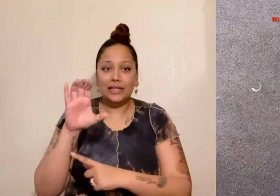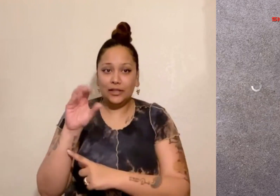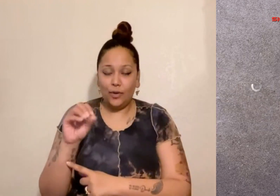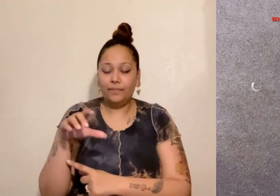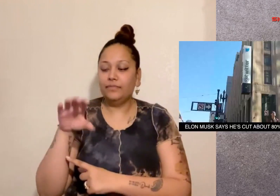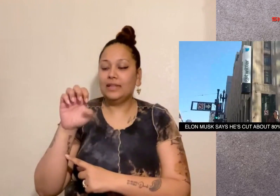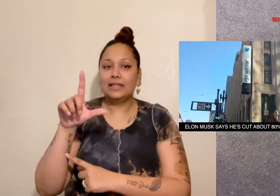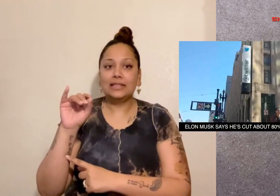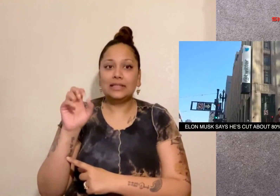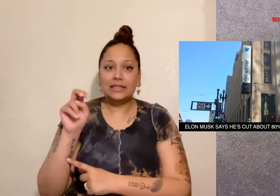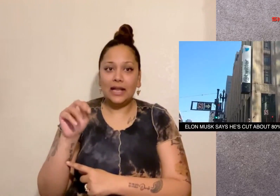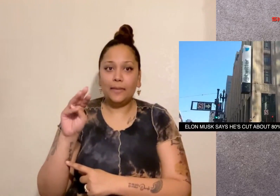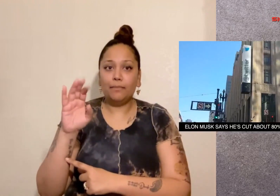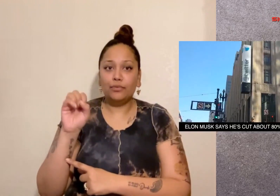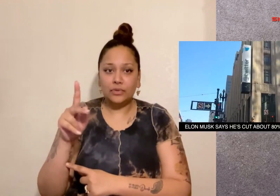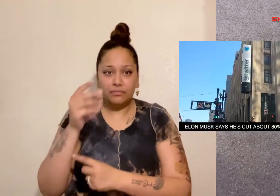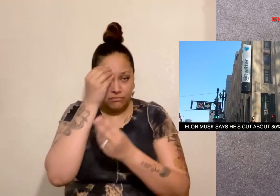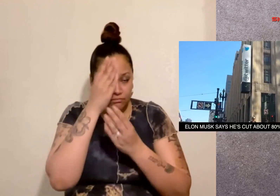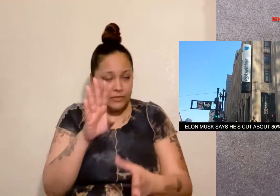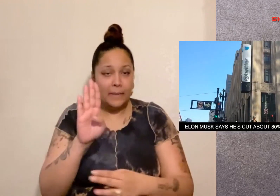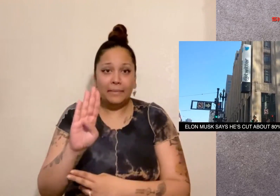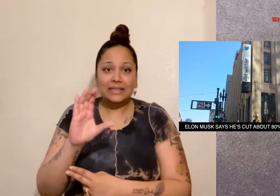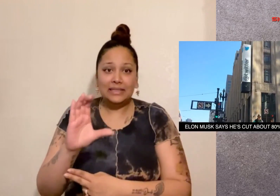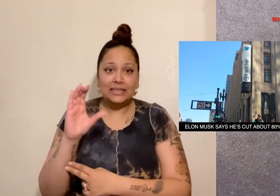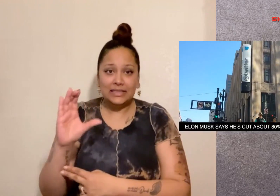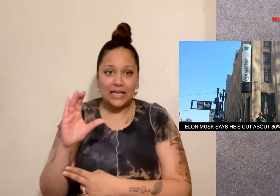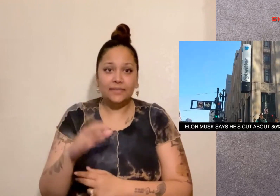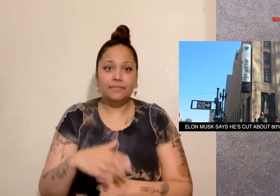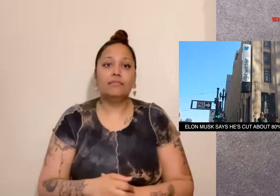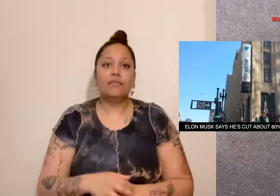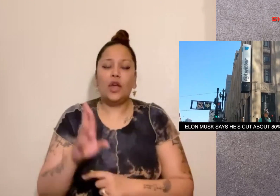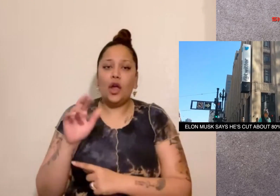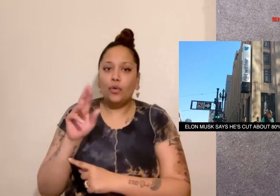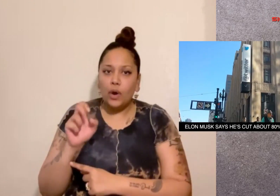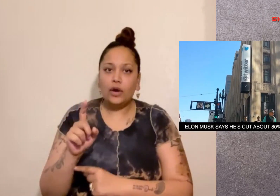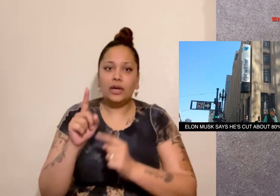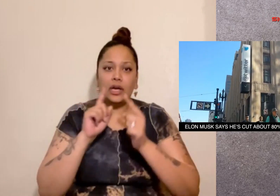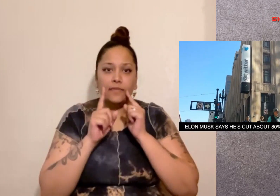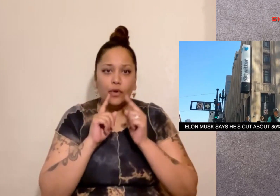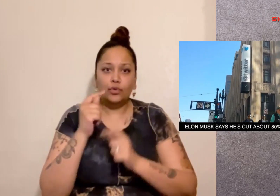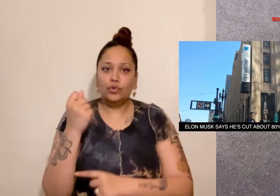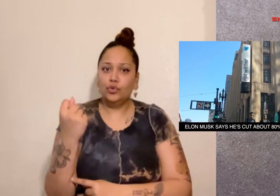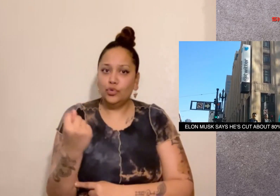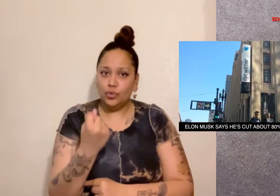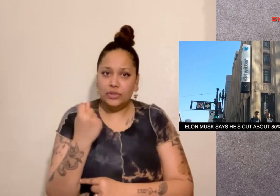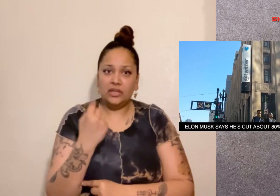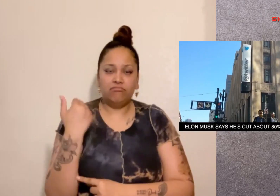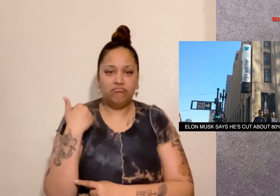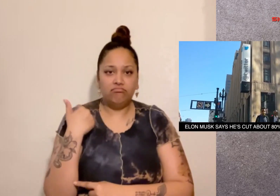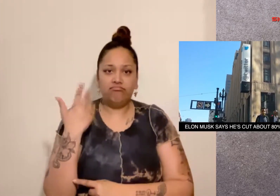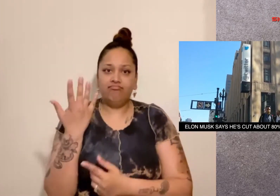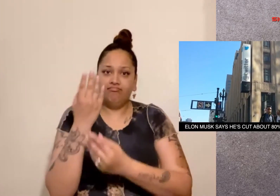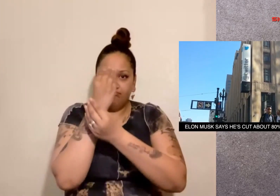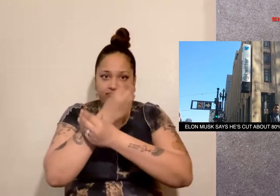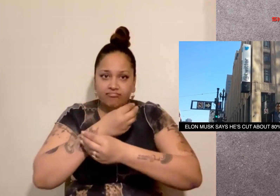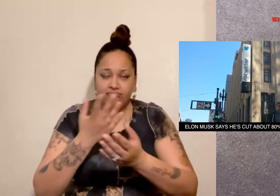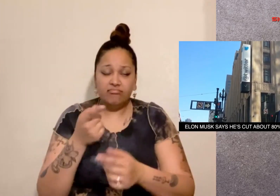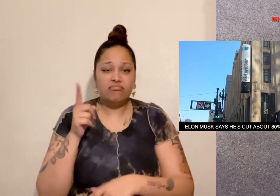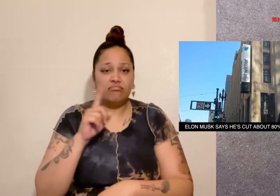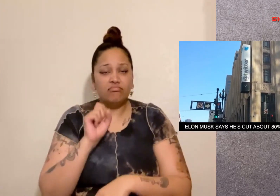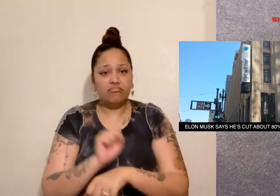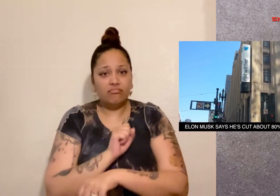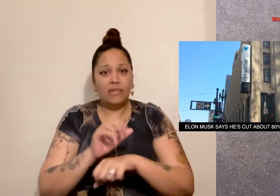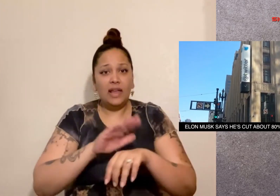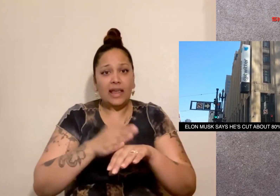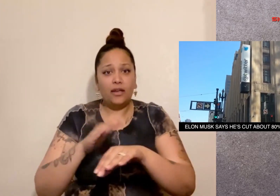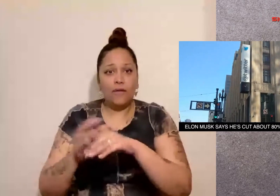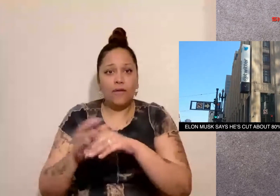Twitter CEO Elon Musk told the BBC in a rare interview Tuesday he has laid off more than